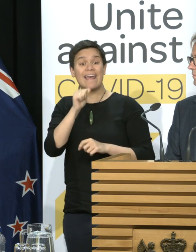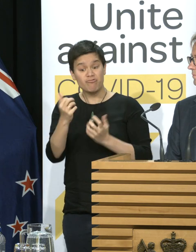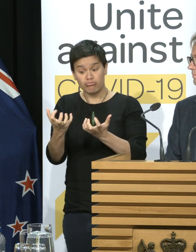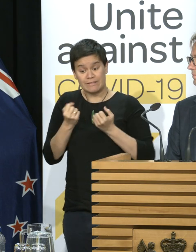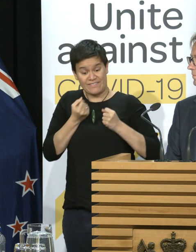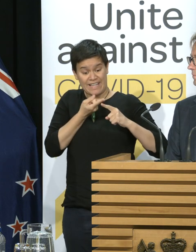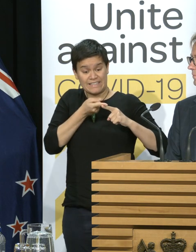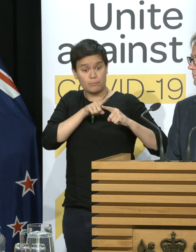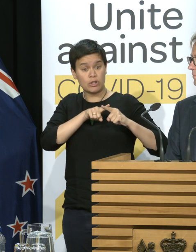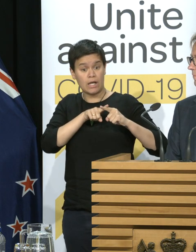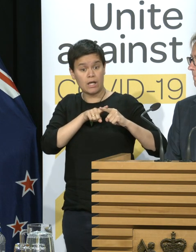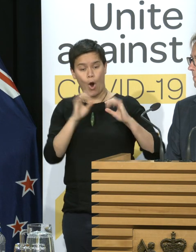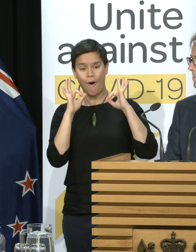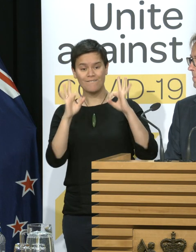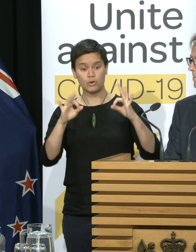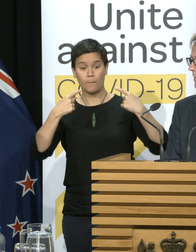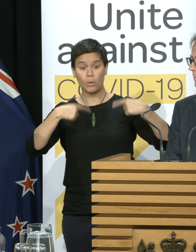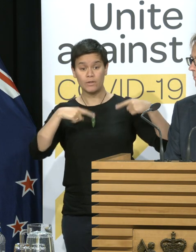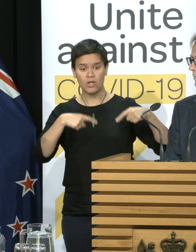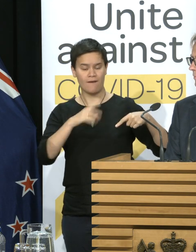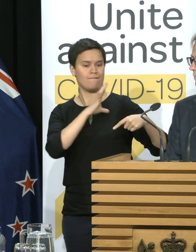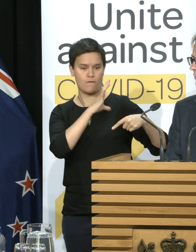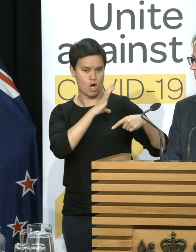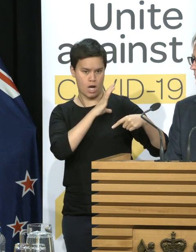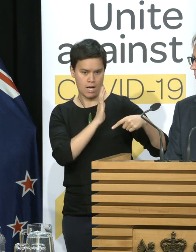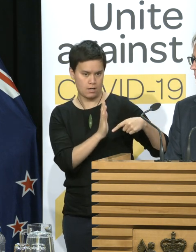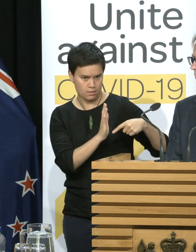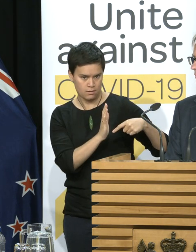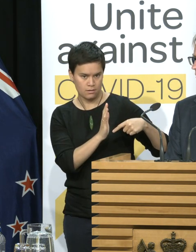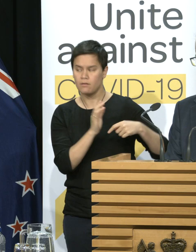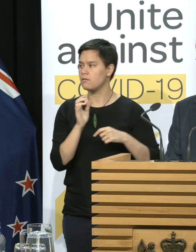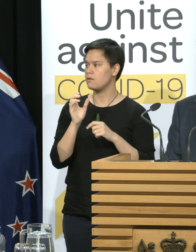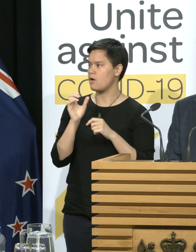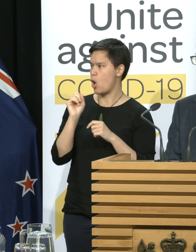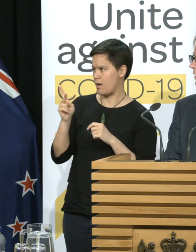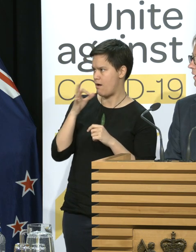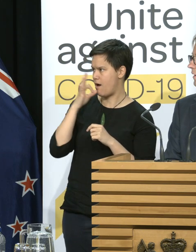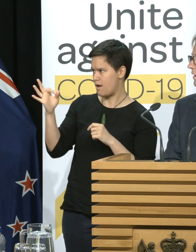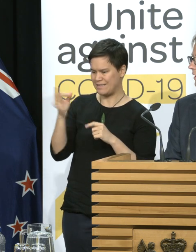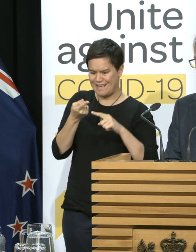Very, very few exemptions to that have been granted. And-- Is that a single digit? Is that a couple hundred?